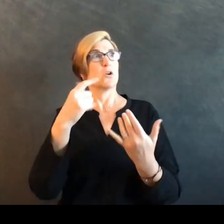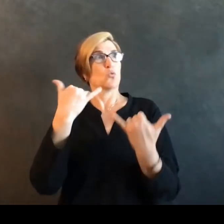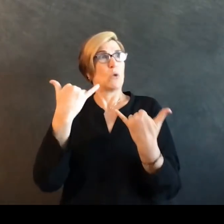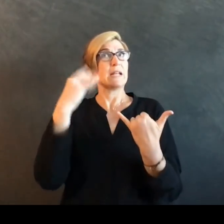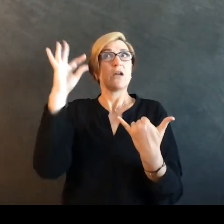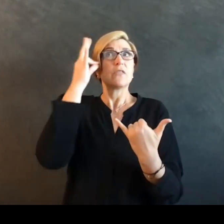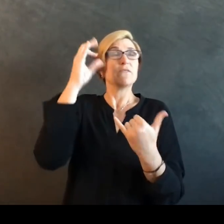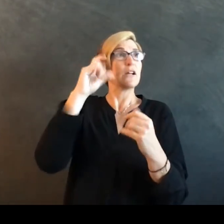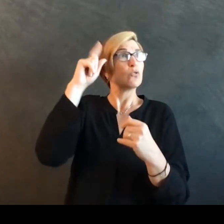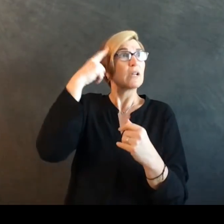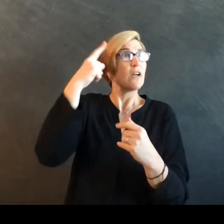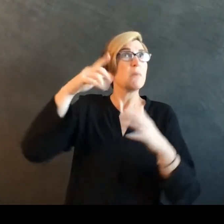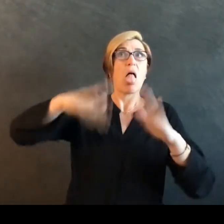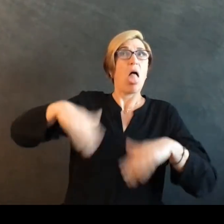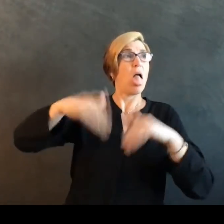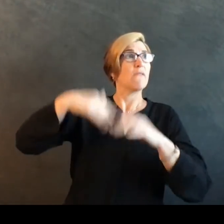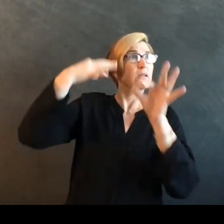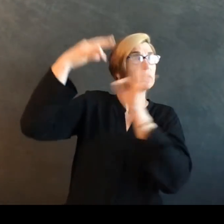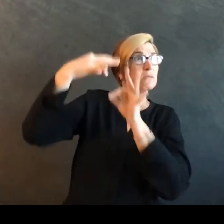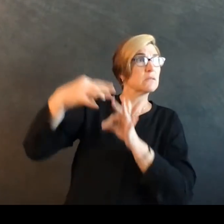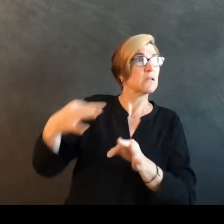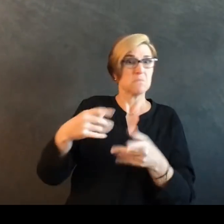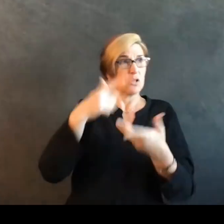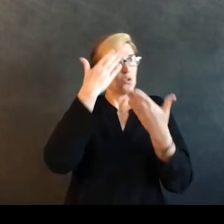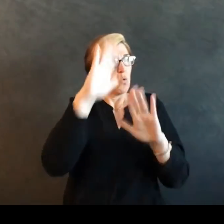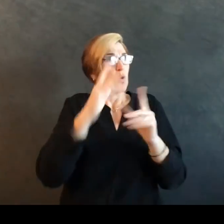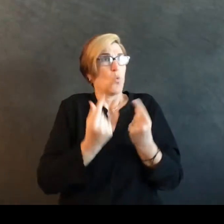able to accept the loan applications starting tomorrow the need is clearly